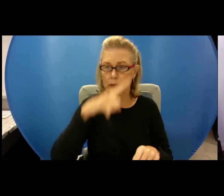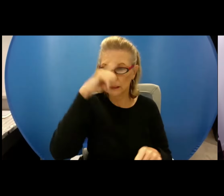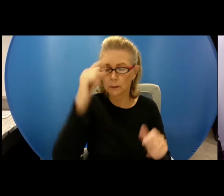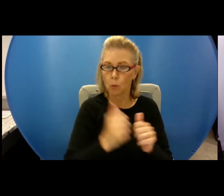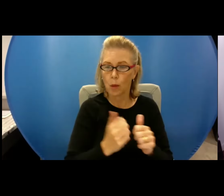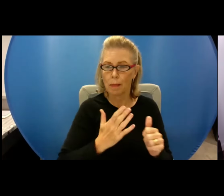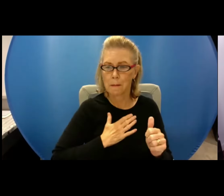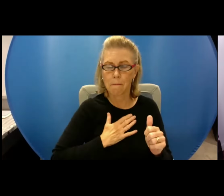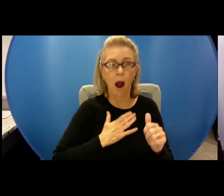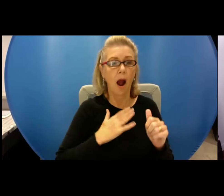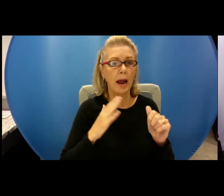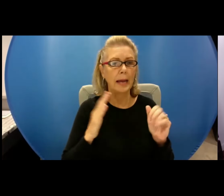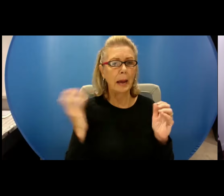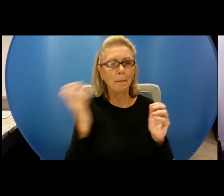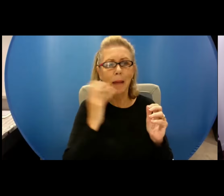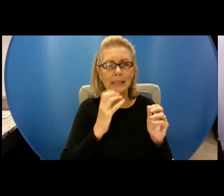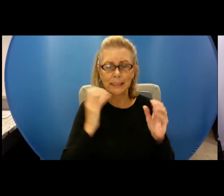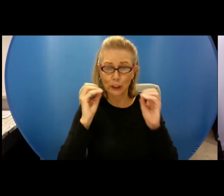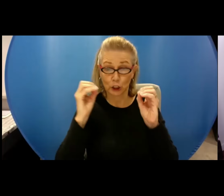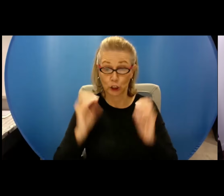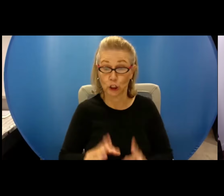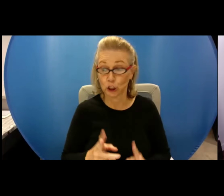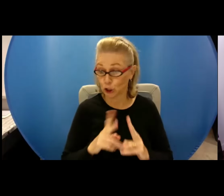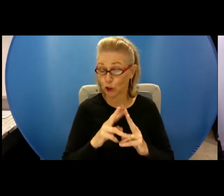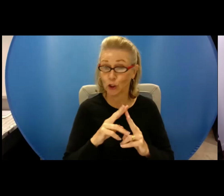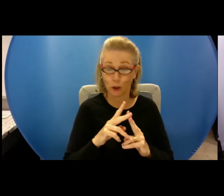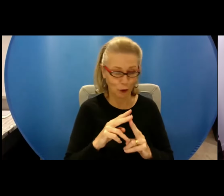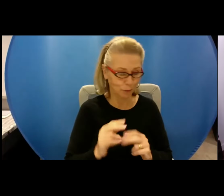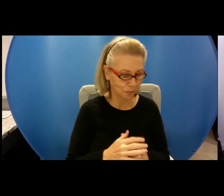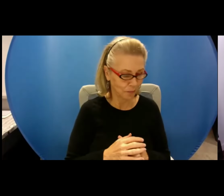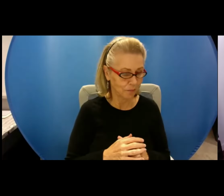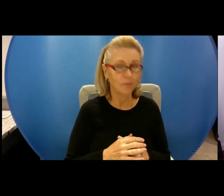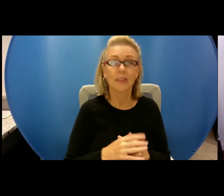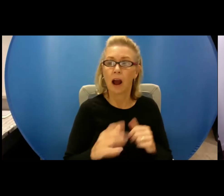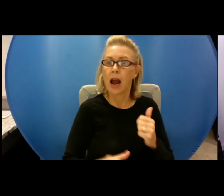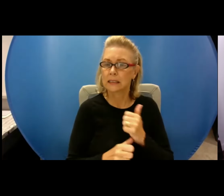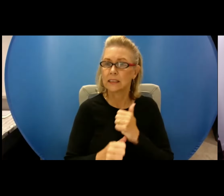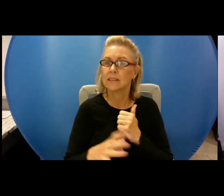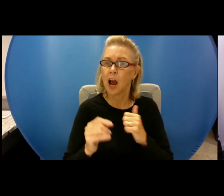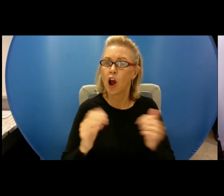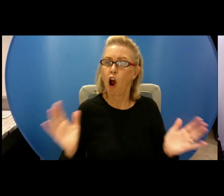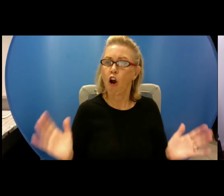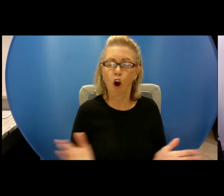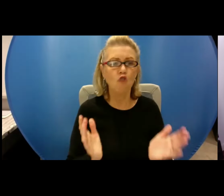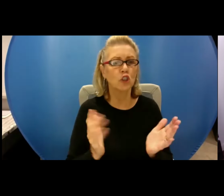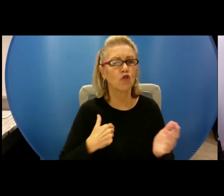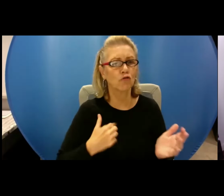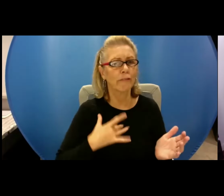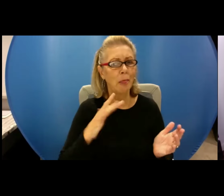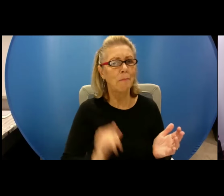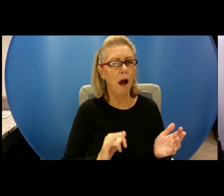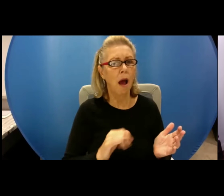mentee and co-teacher Yehui Zhao. Encouraged by the TLH fellowship, we have been implementing